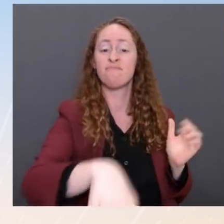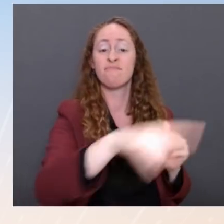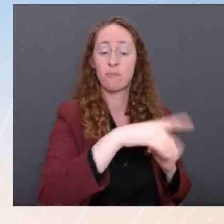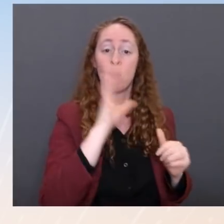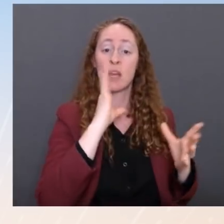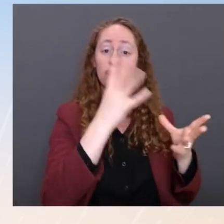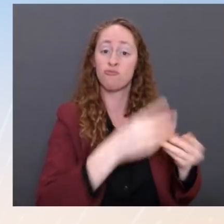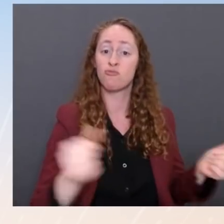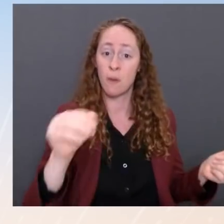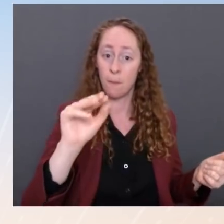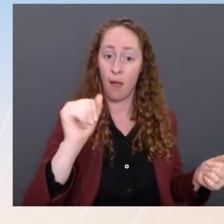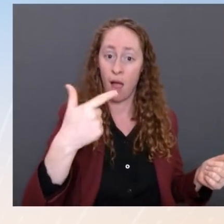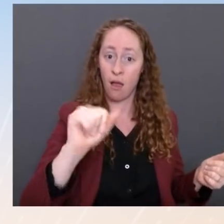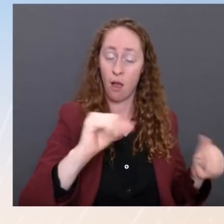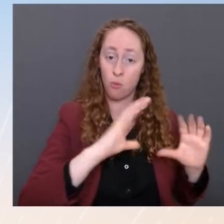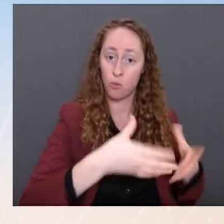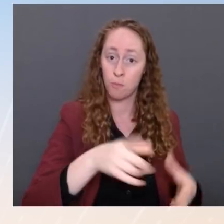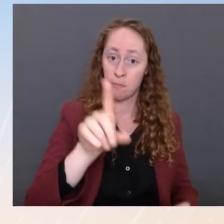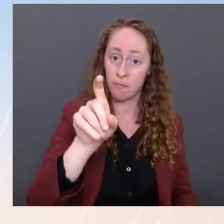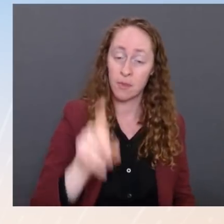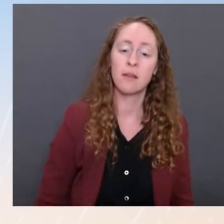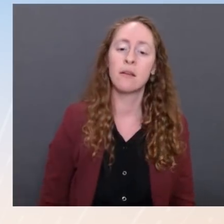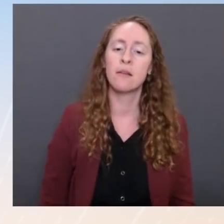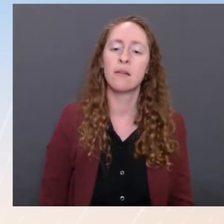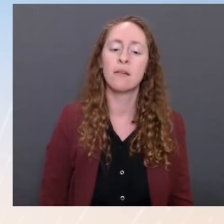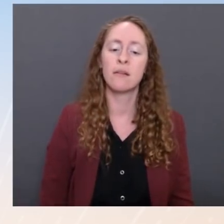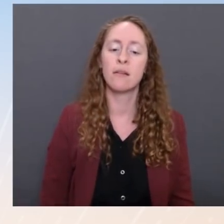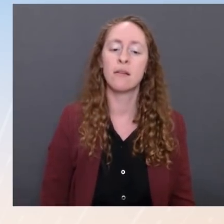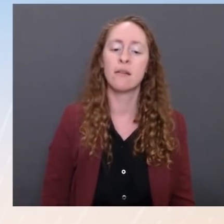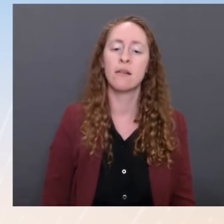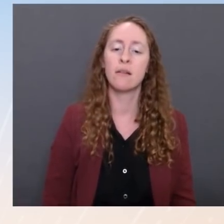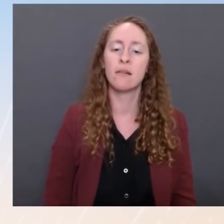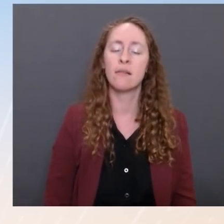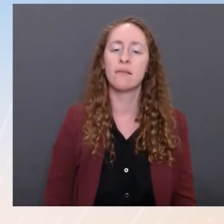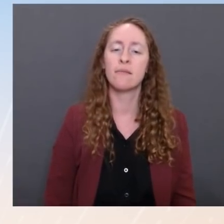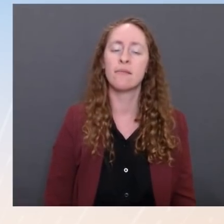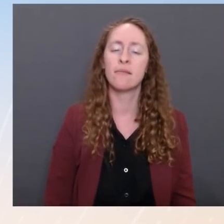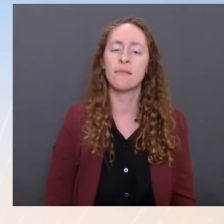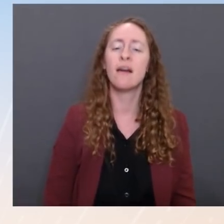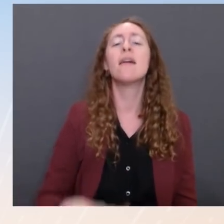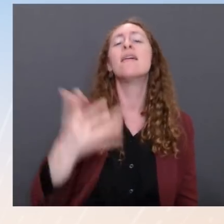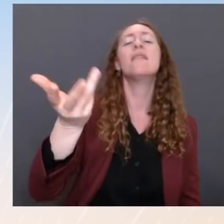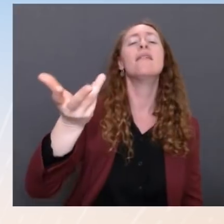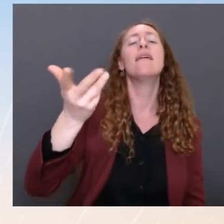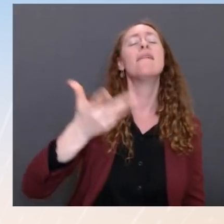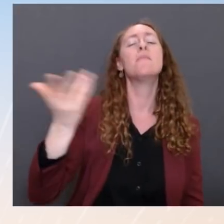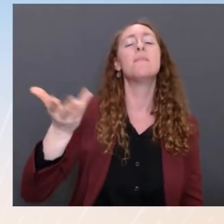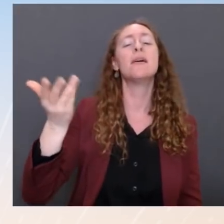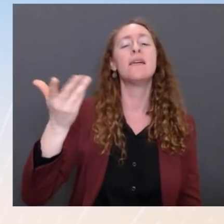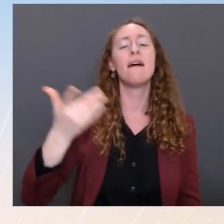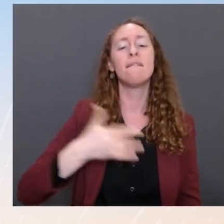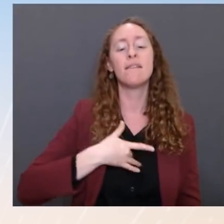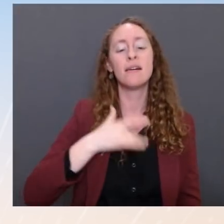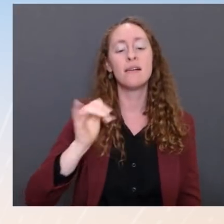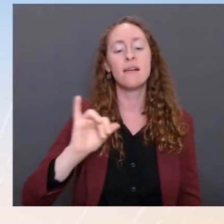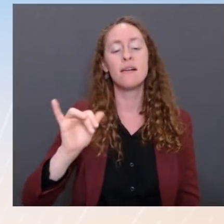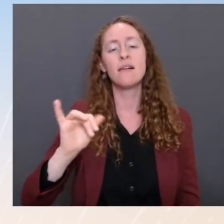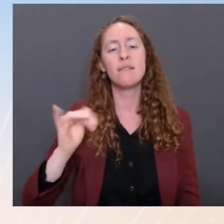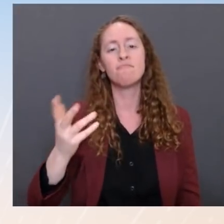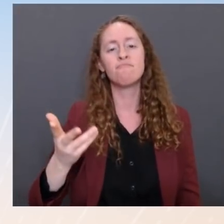when he is president in which the ultra-MAGA wing of the Republican Party doesn't control it